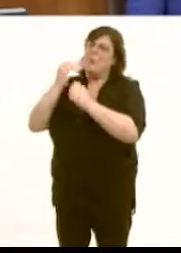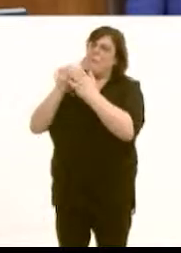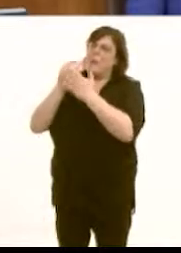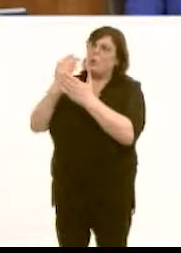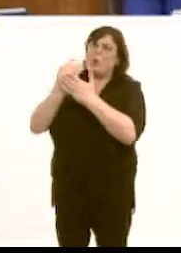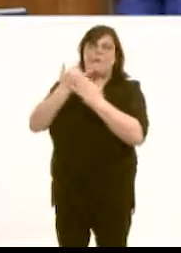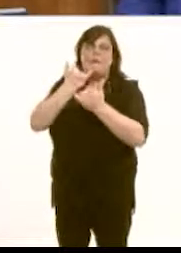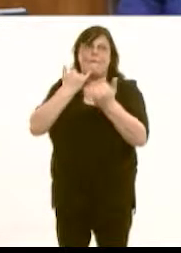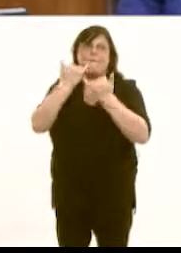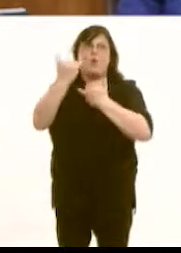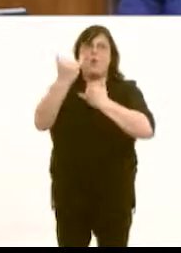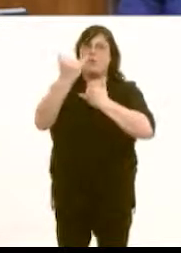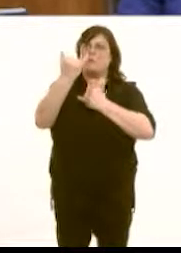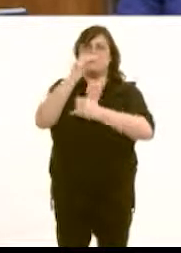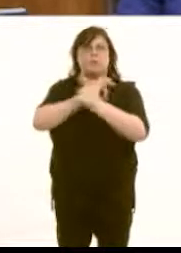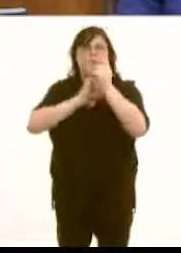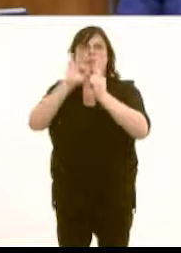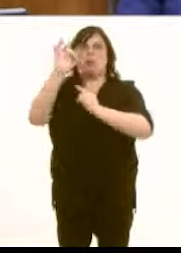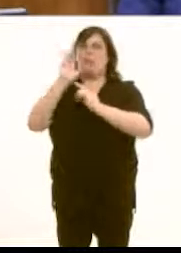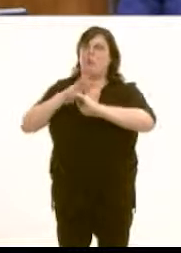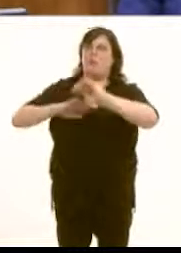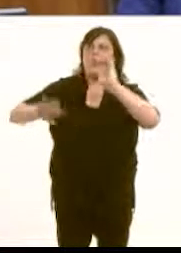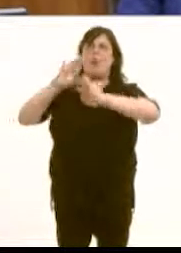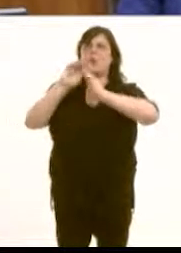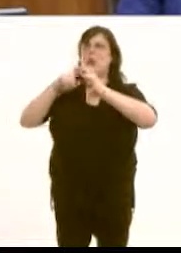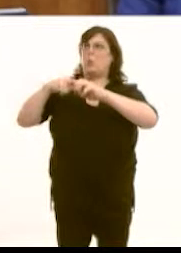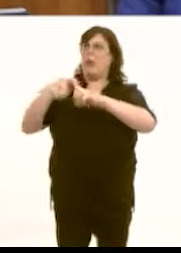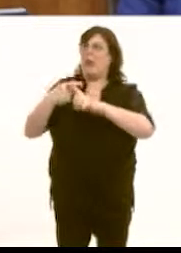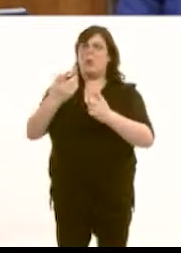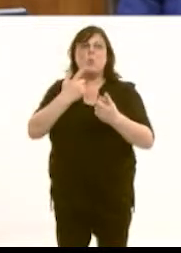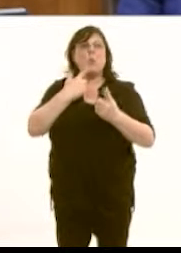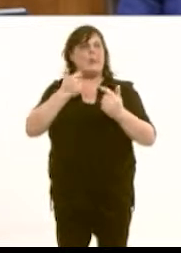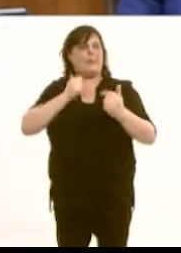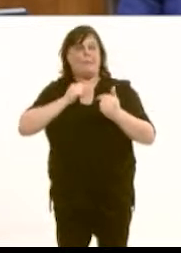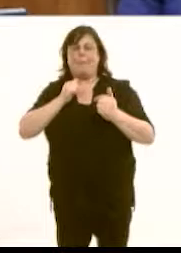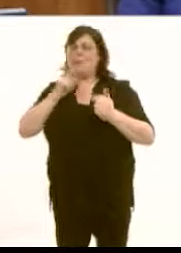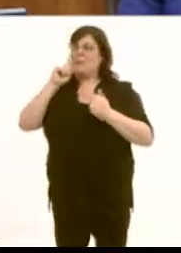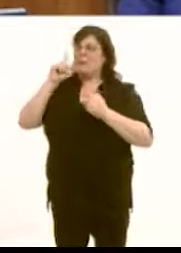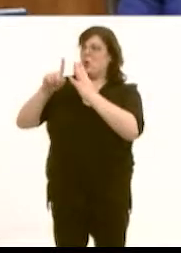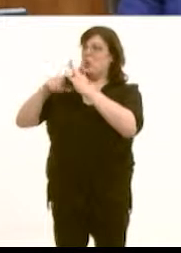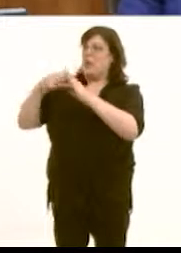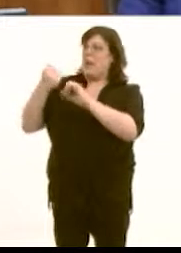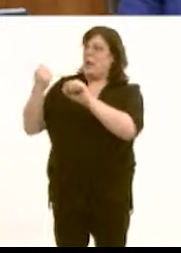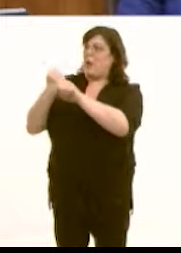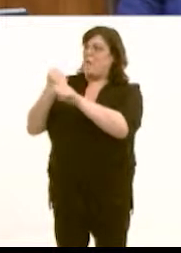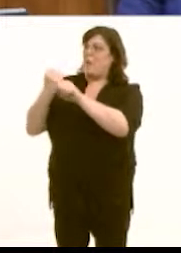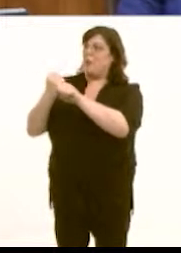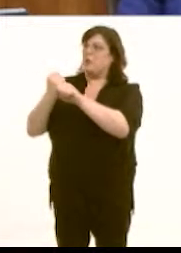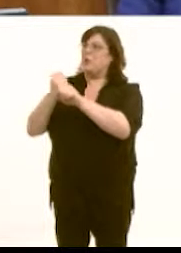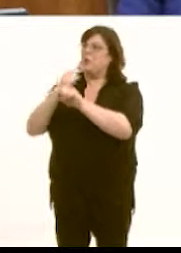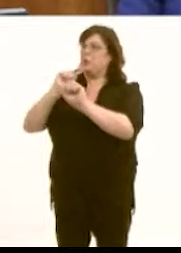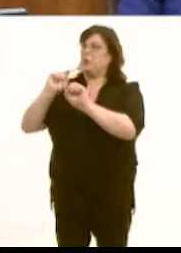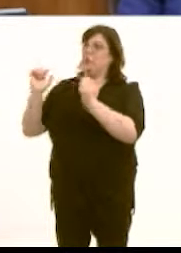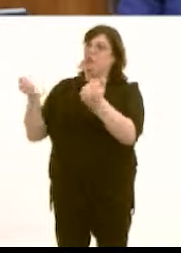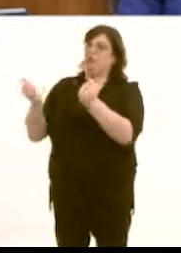across the whole of the UK. We expect to see the UK Government deliver that, certainly by next year.